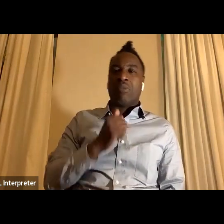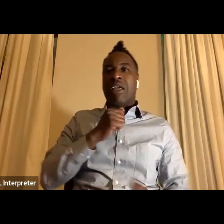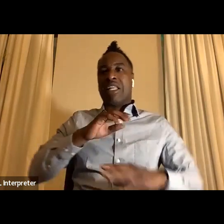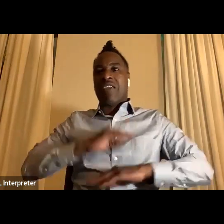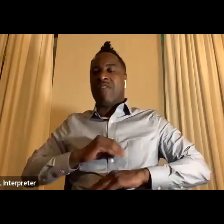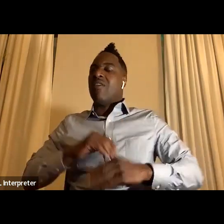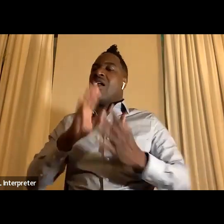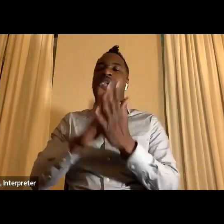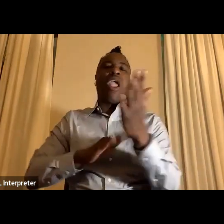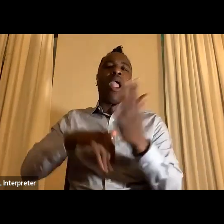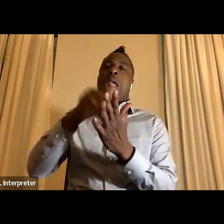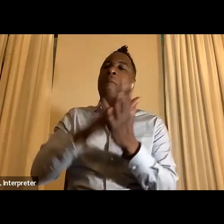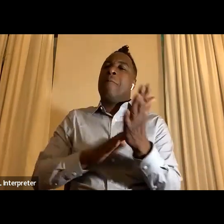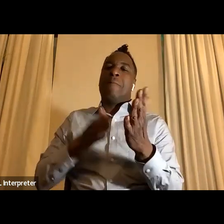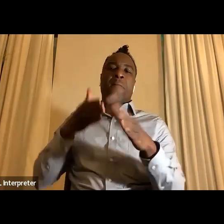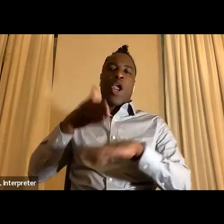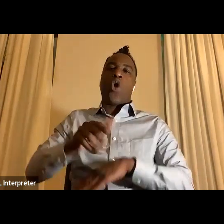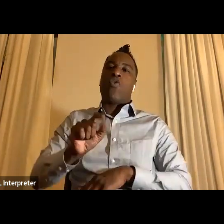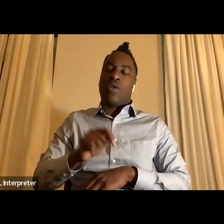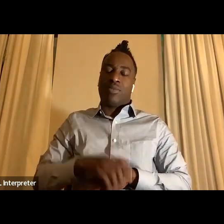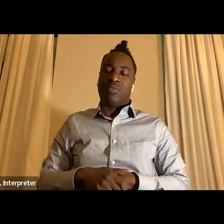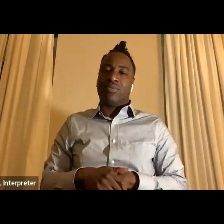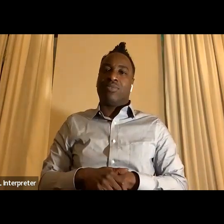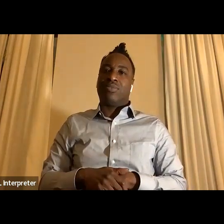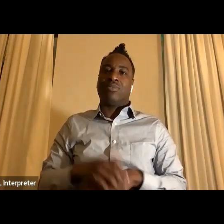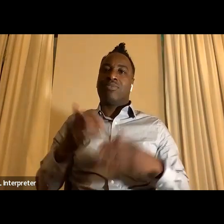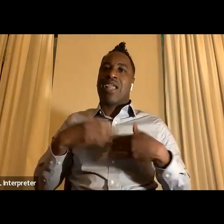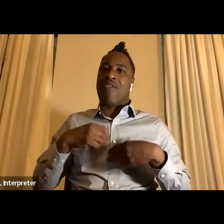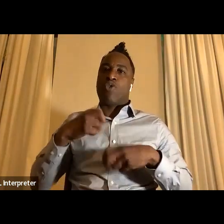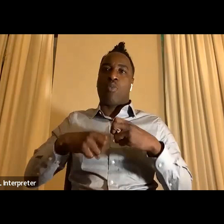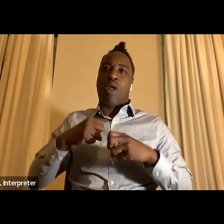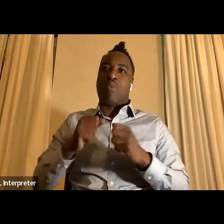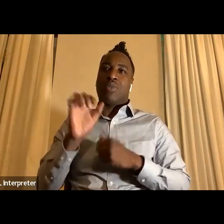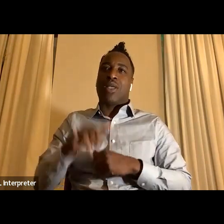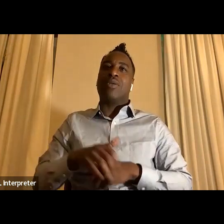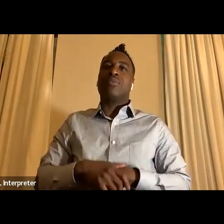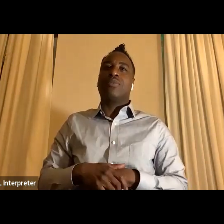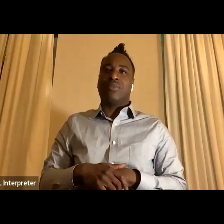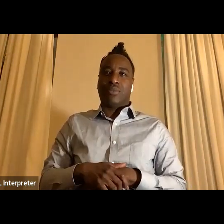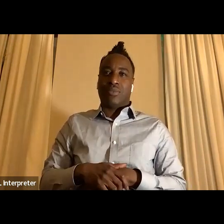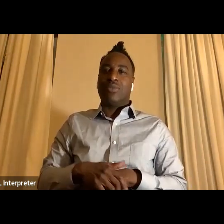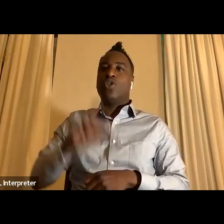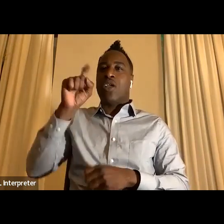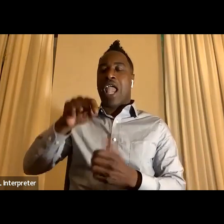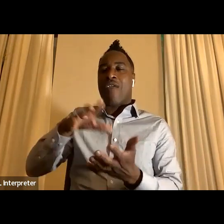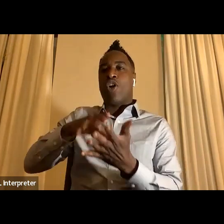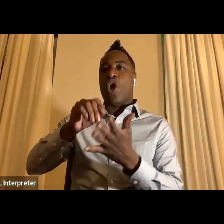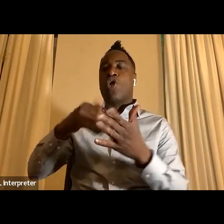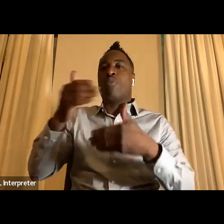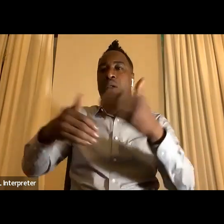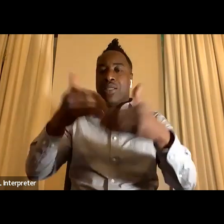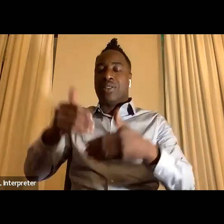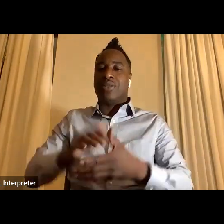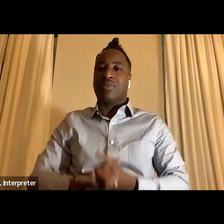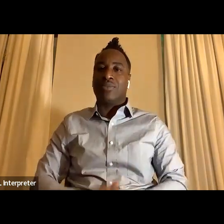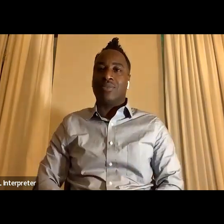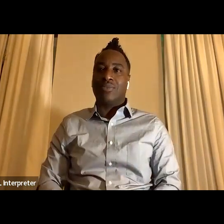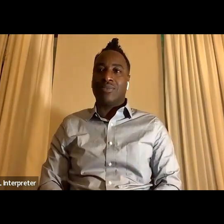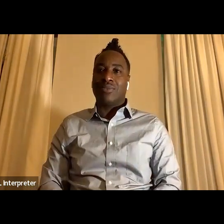So I don't have no problems like painting over. Like, over. Yeah. Gotta learn your process. Exactly. Yeah, I definitely feel the same way.